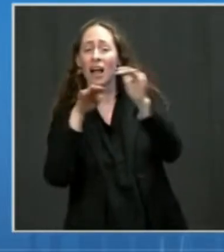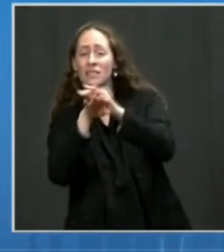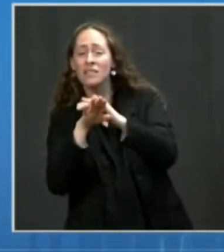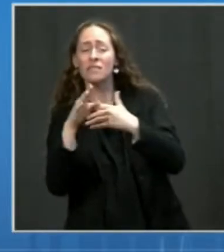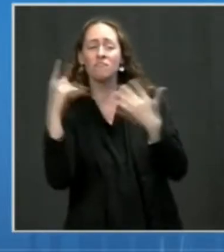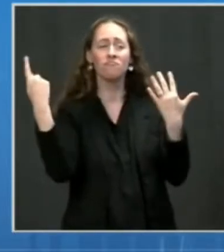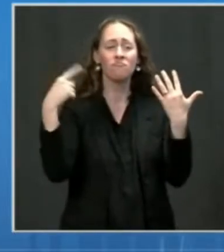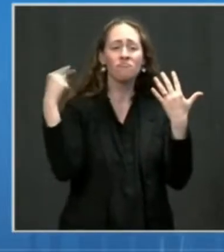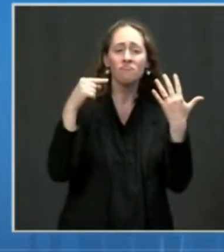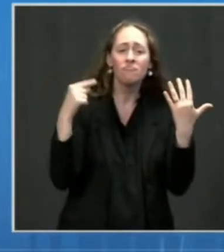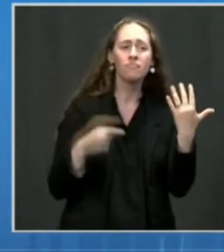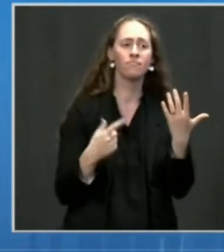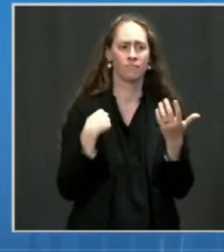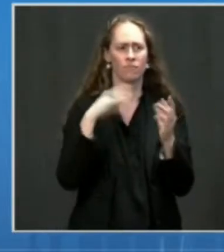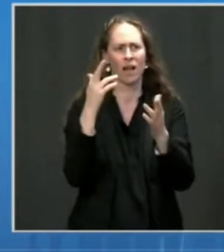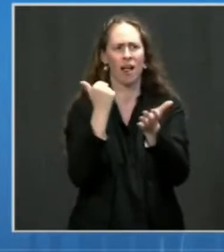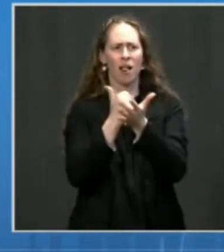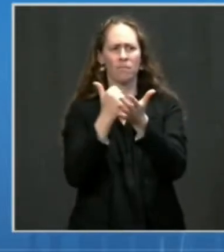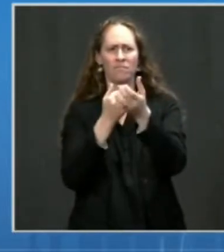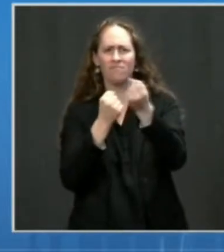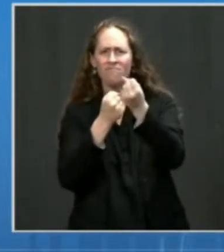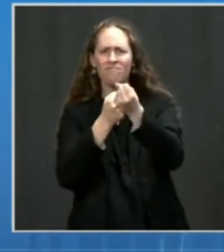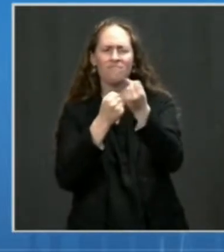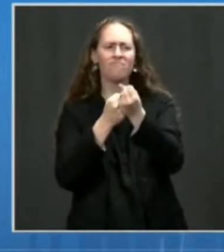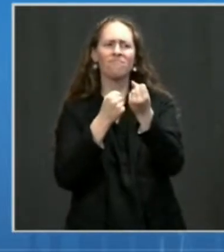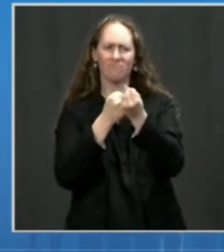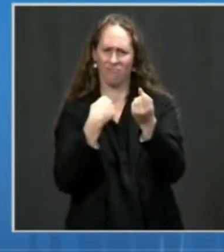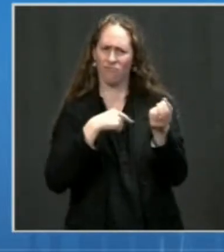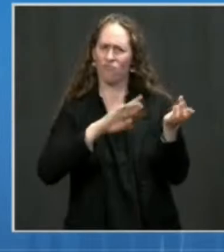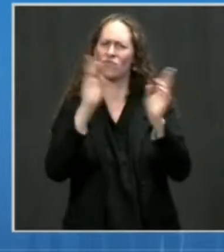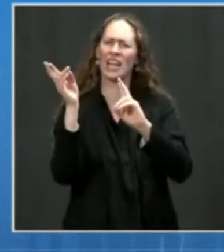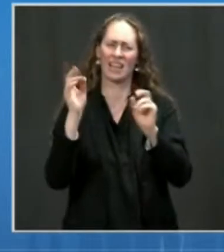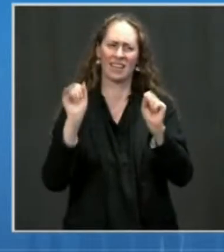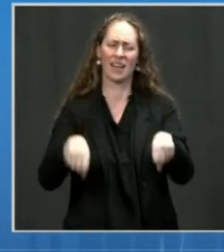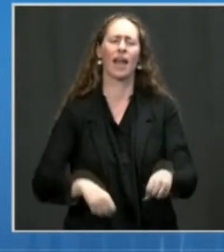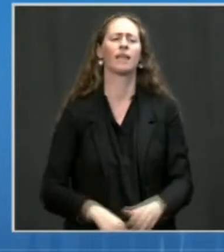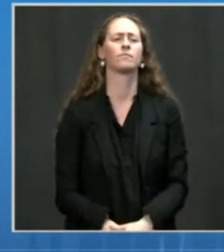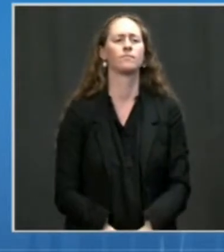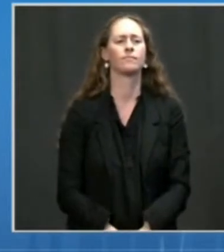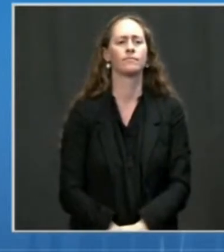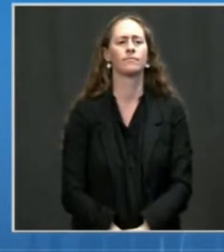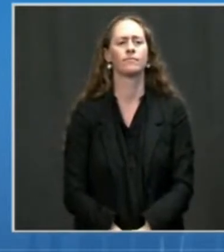BE THROUGH MORE TESTING,